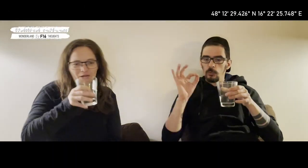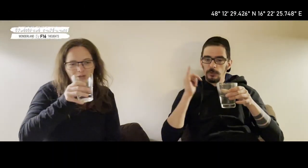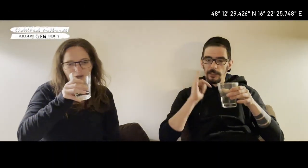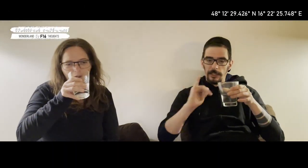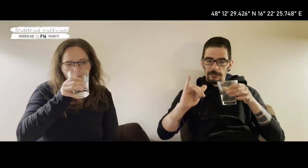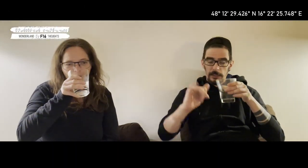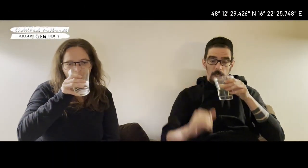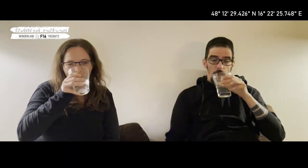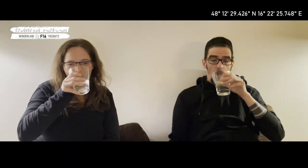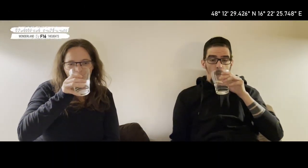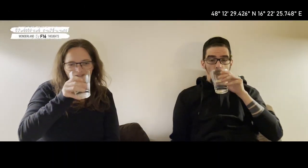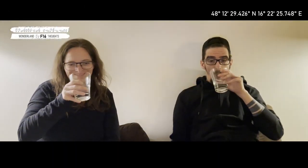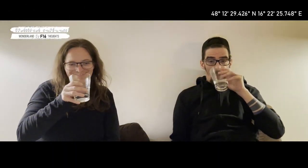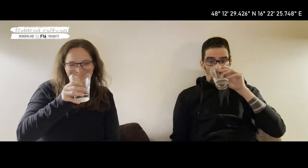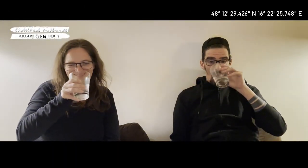I therefore wish her a good journey.